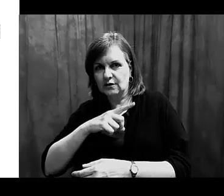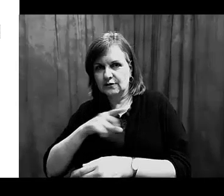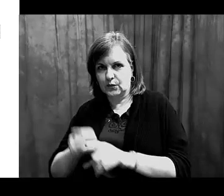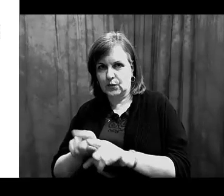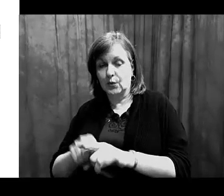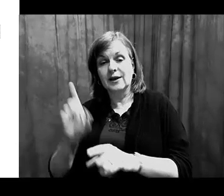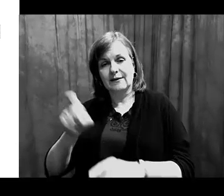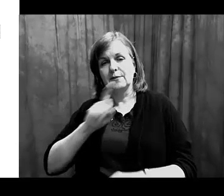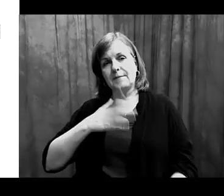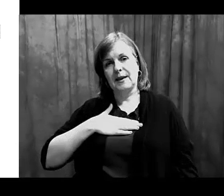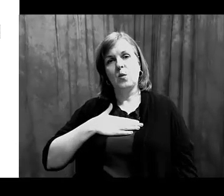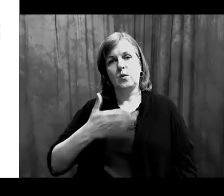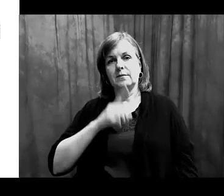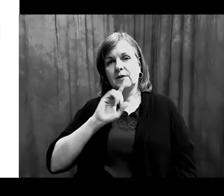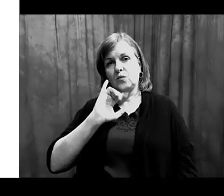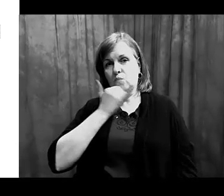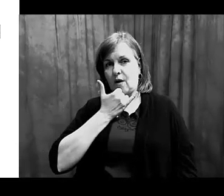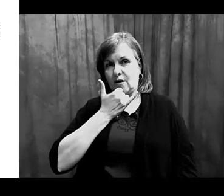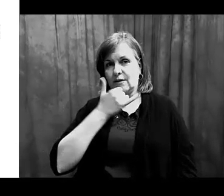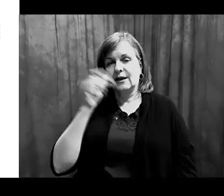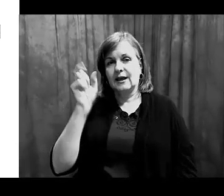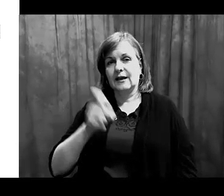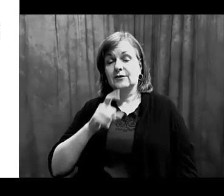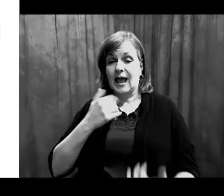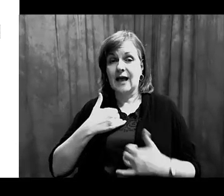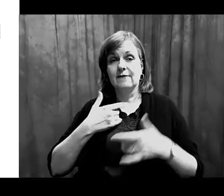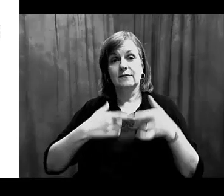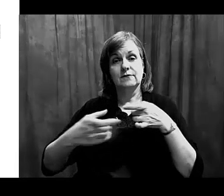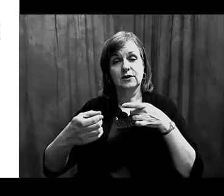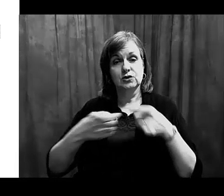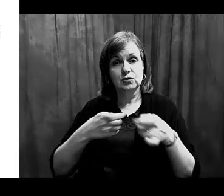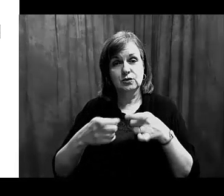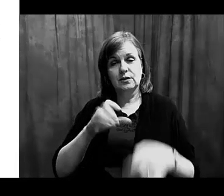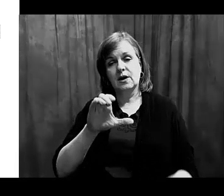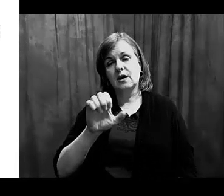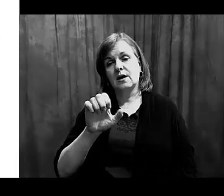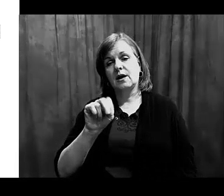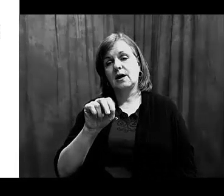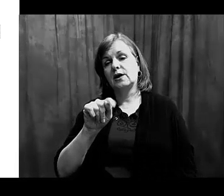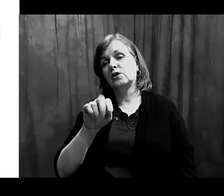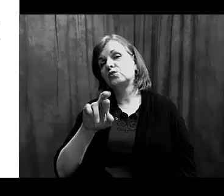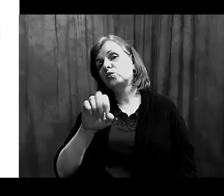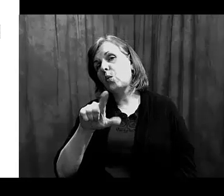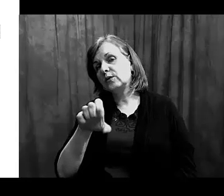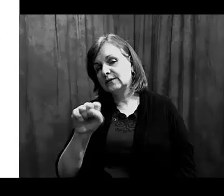hypotheses! You have to be willing to be willing to be wrong! You have to have controls